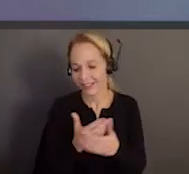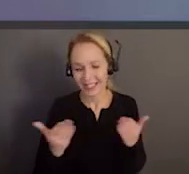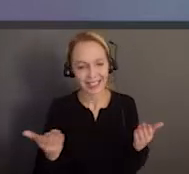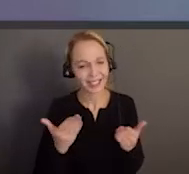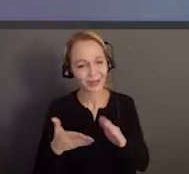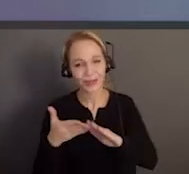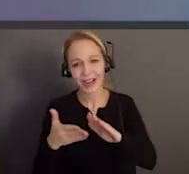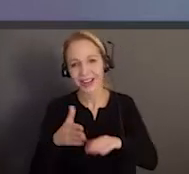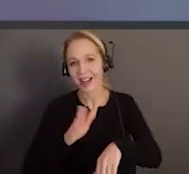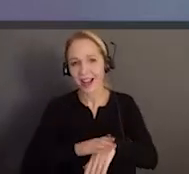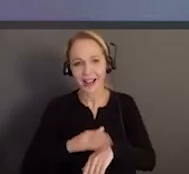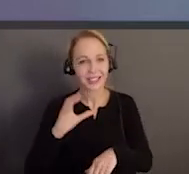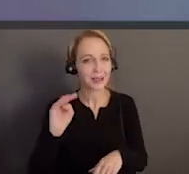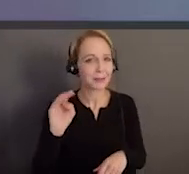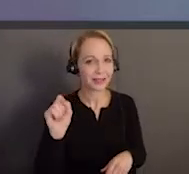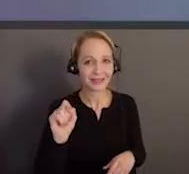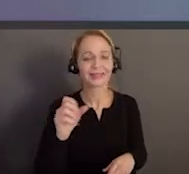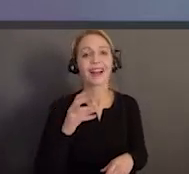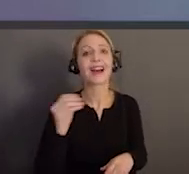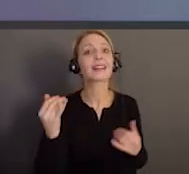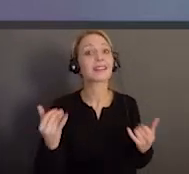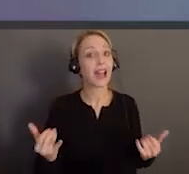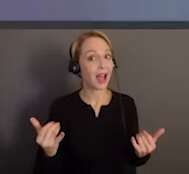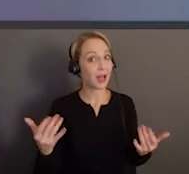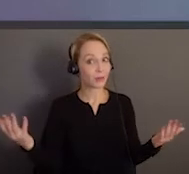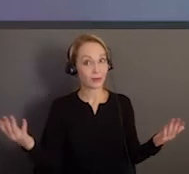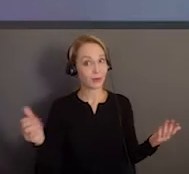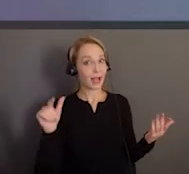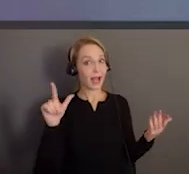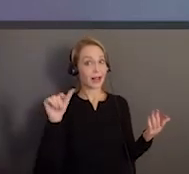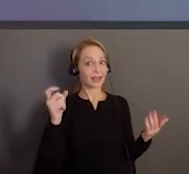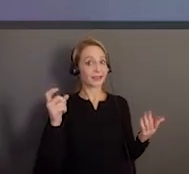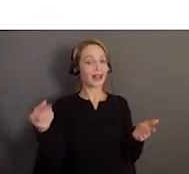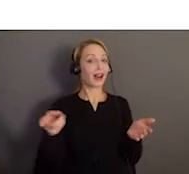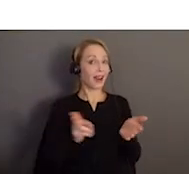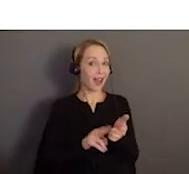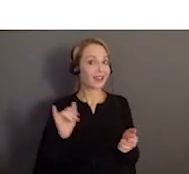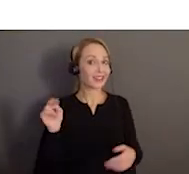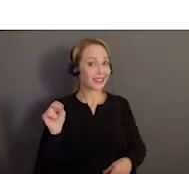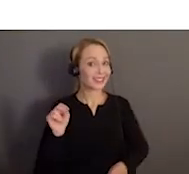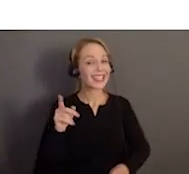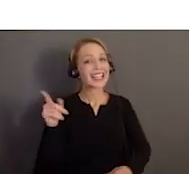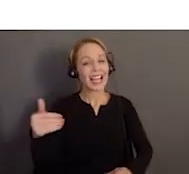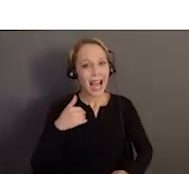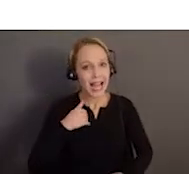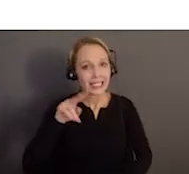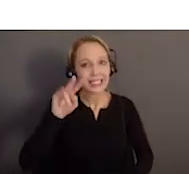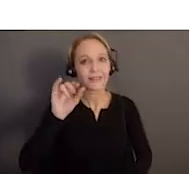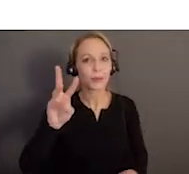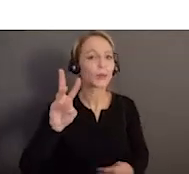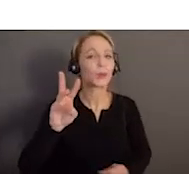AND NOW ALEX HAS LOGGED IN AND HE HAS A VIEW OF THE